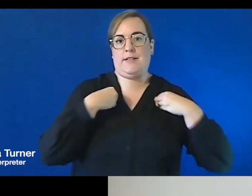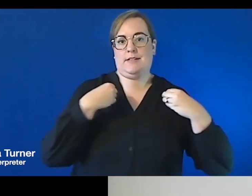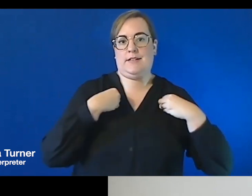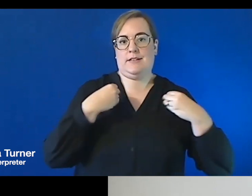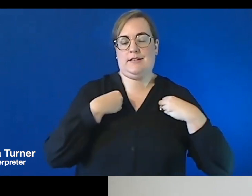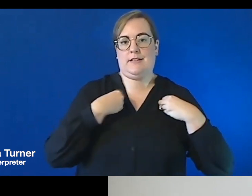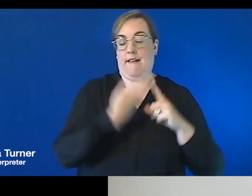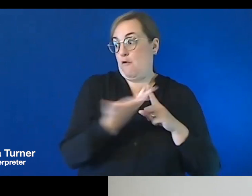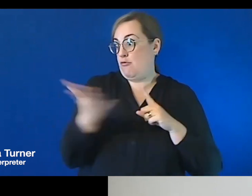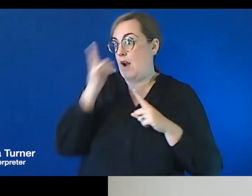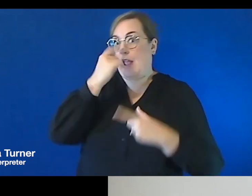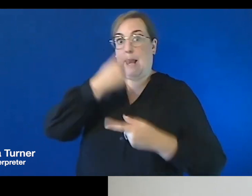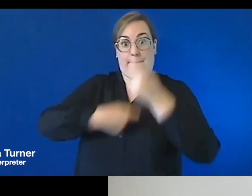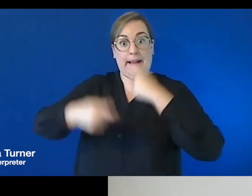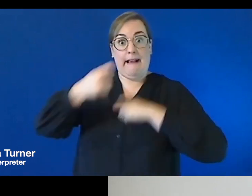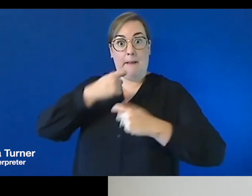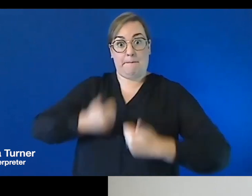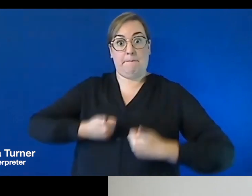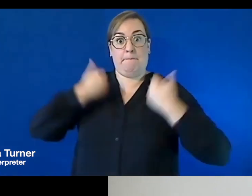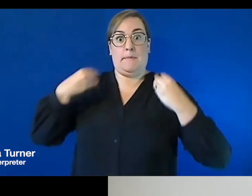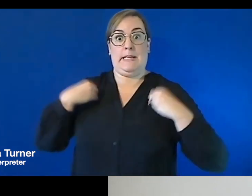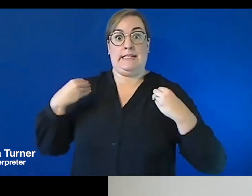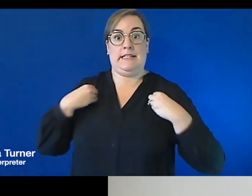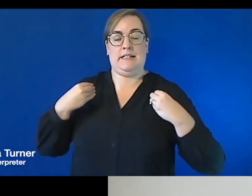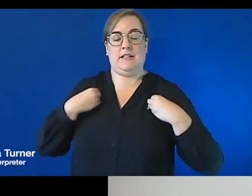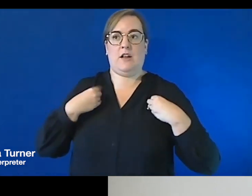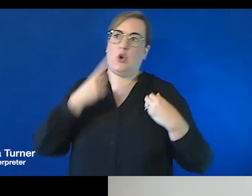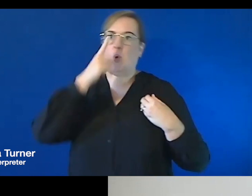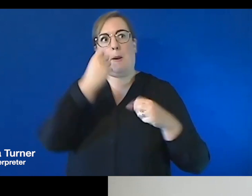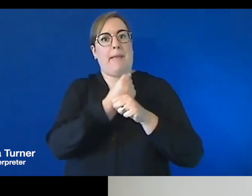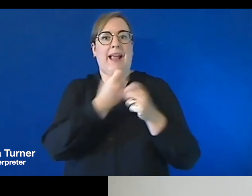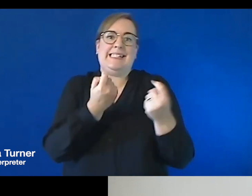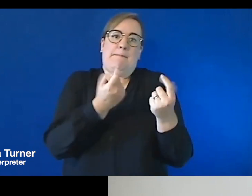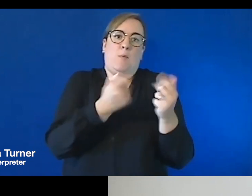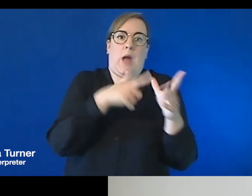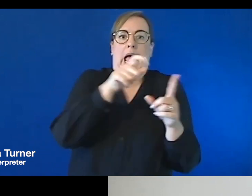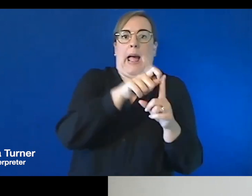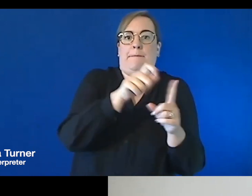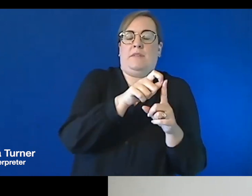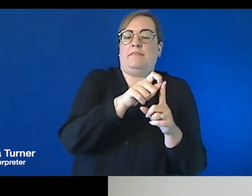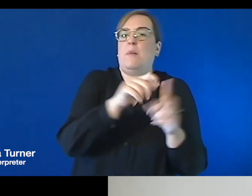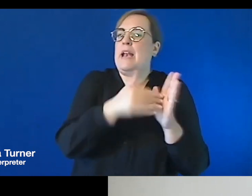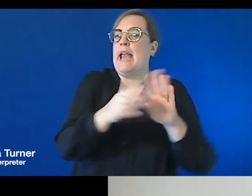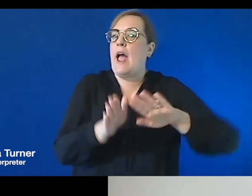you just need to create some simple app. Currently we have a shift to more scientific driven startups